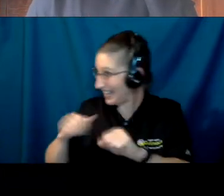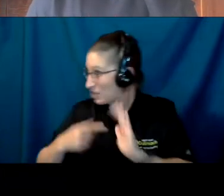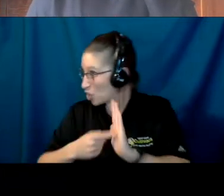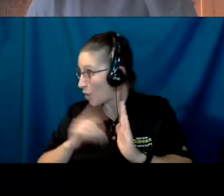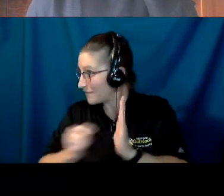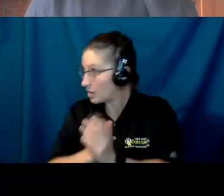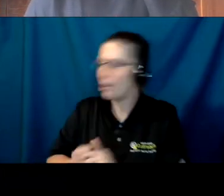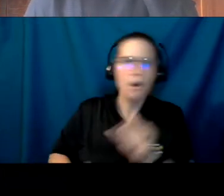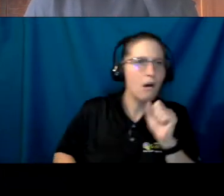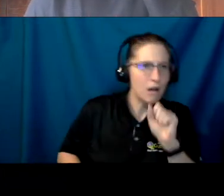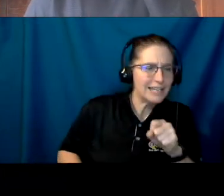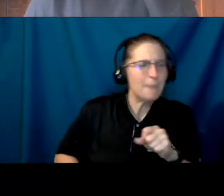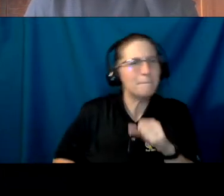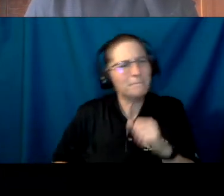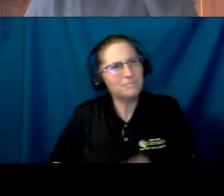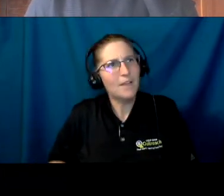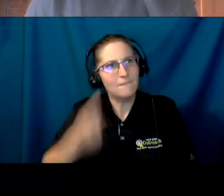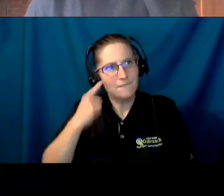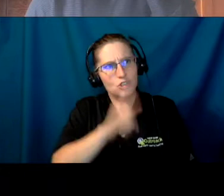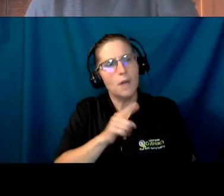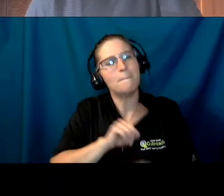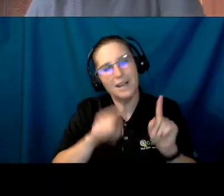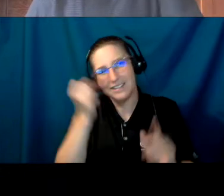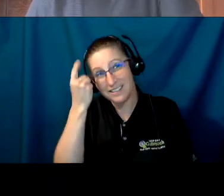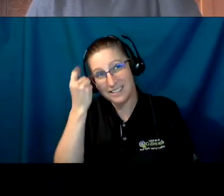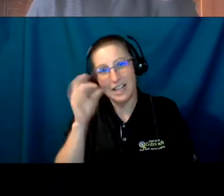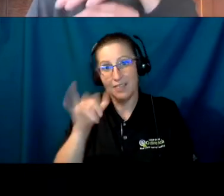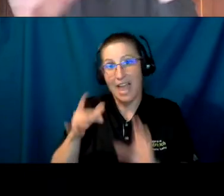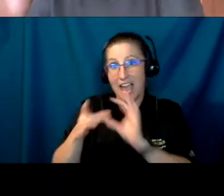she said, Yeah, she goes, for sure. And she goes, but you know, the relationships go beyond